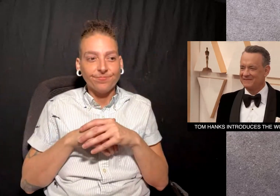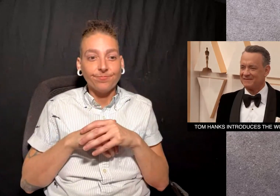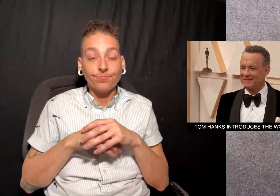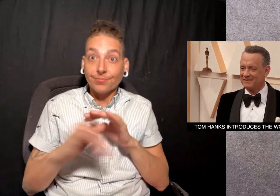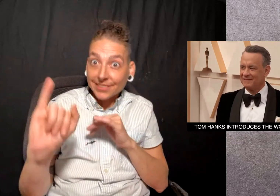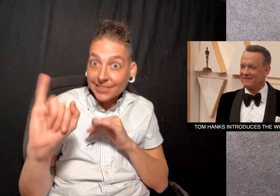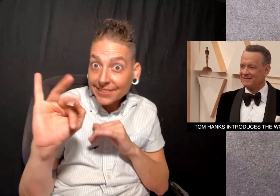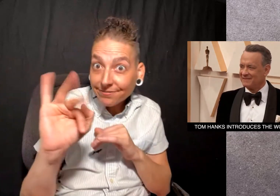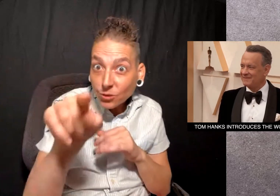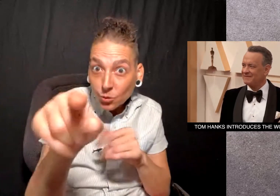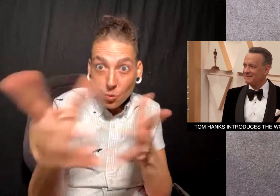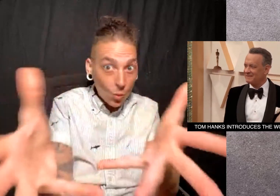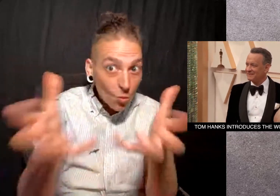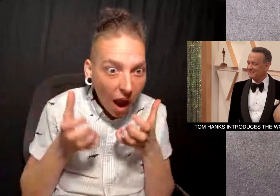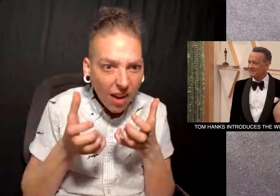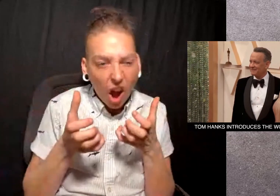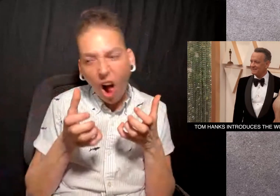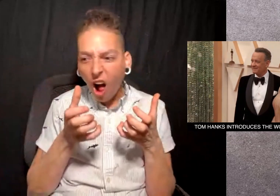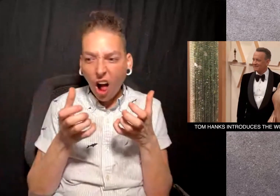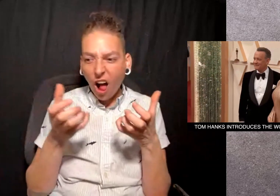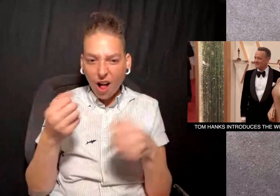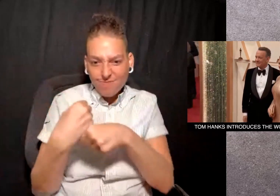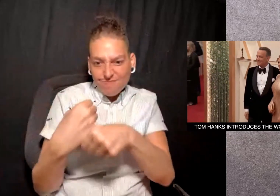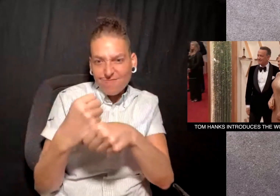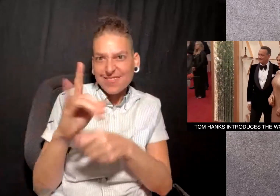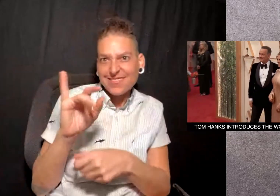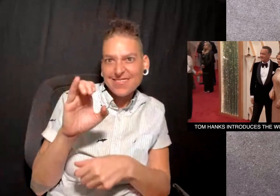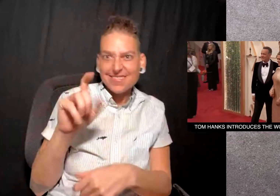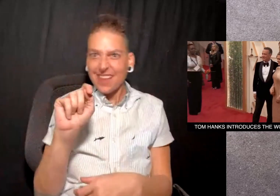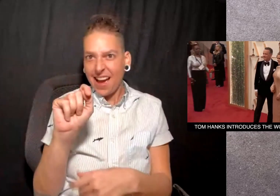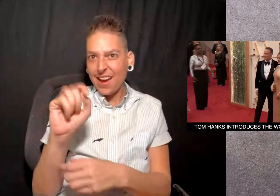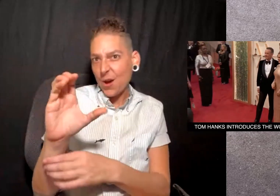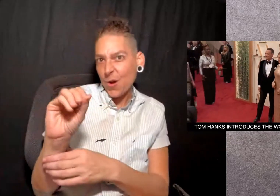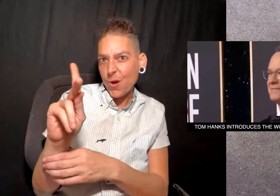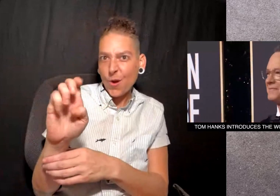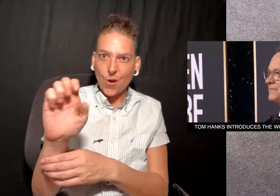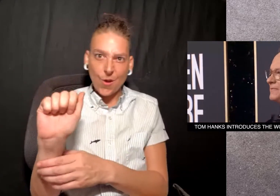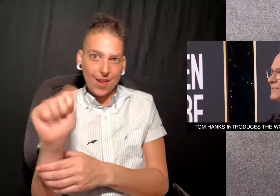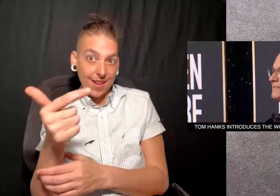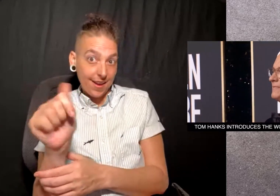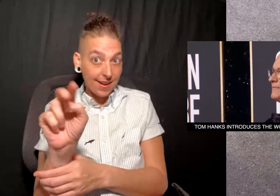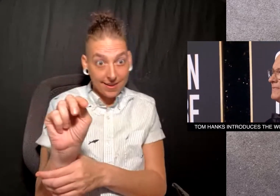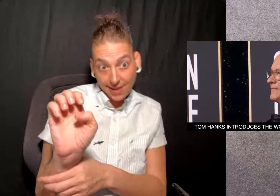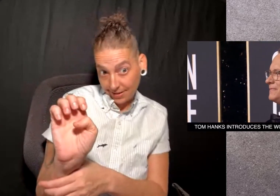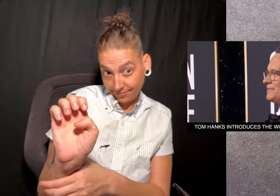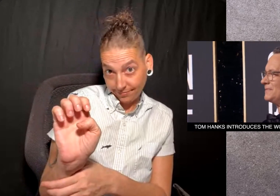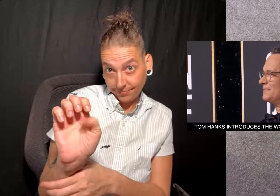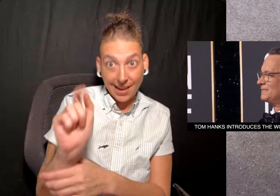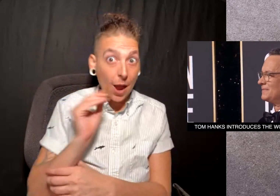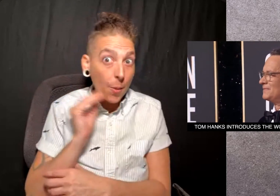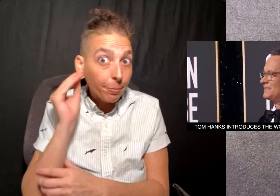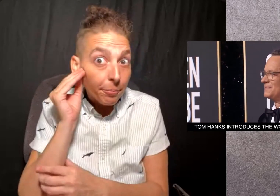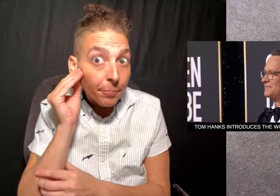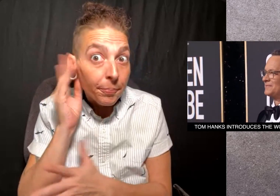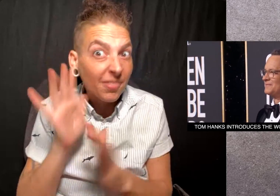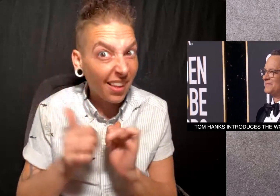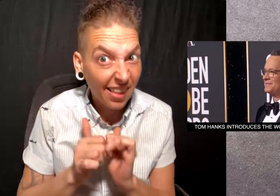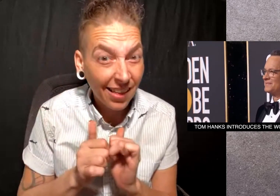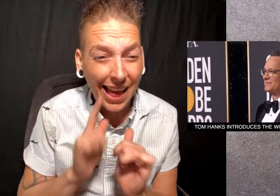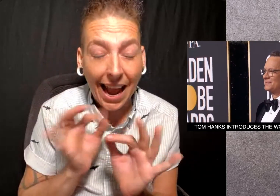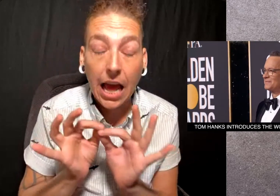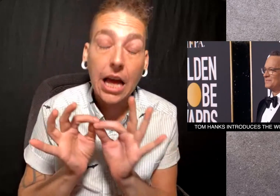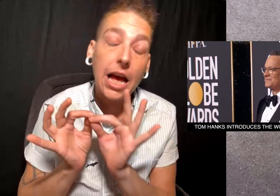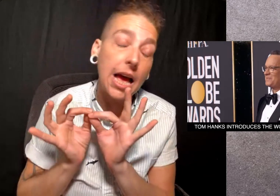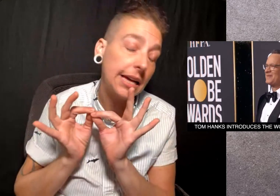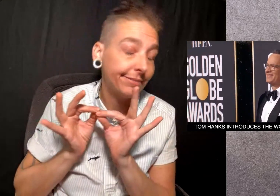if you want to make the diet cokagne at home it's really simple